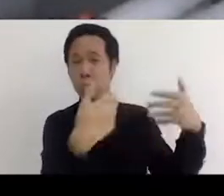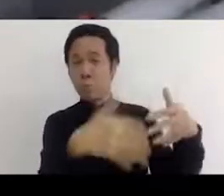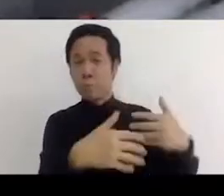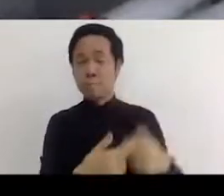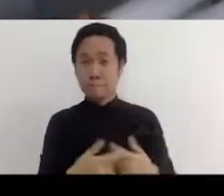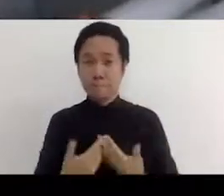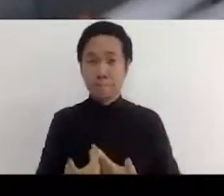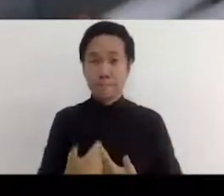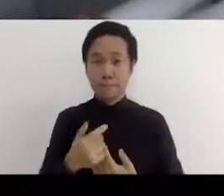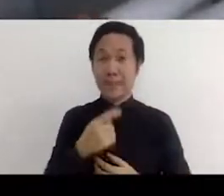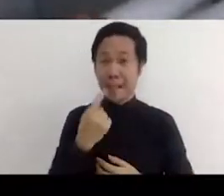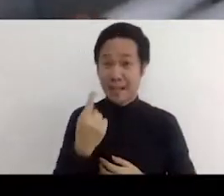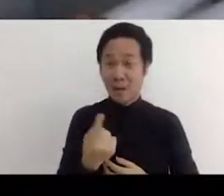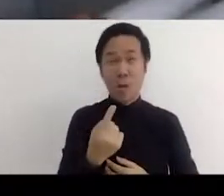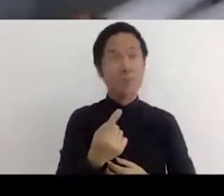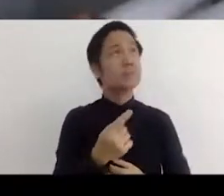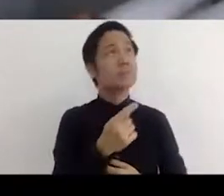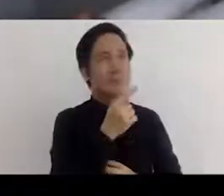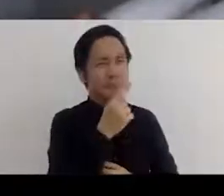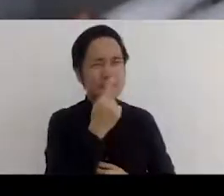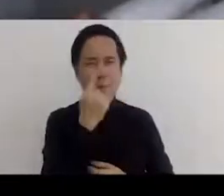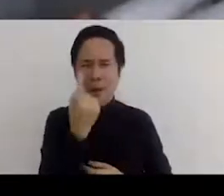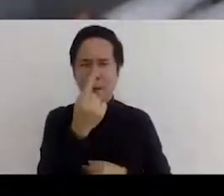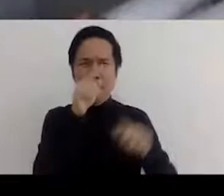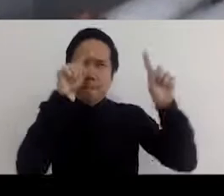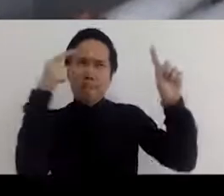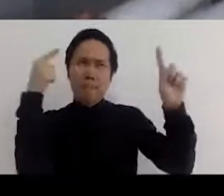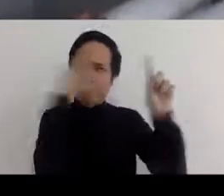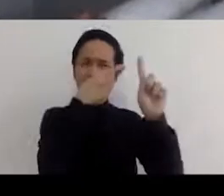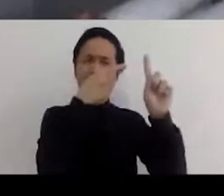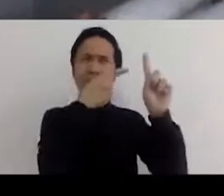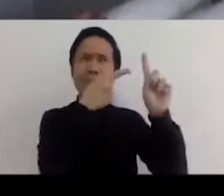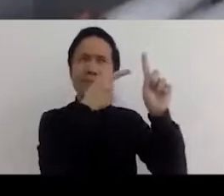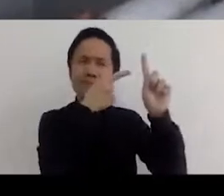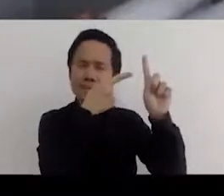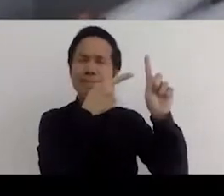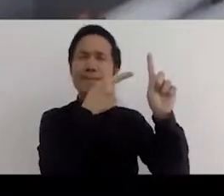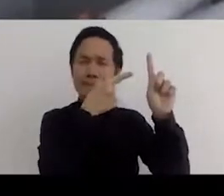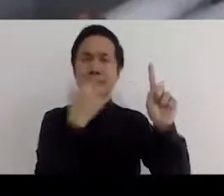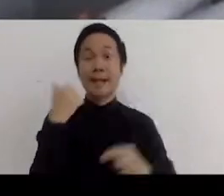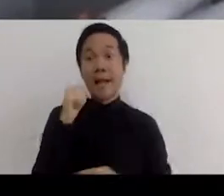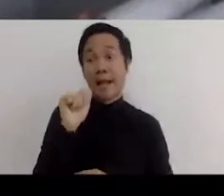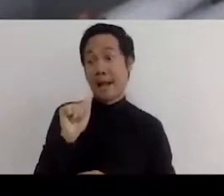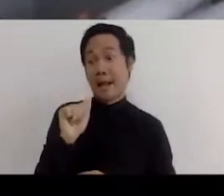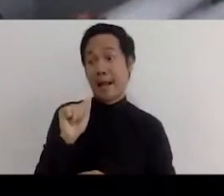and a coordinated approach is really key to achieving disability inclusion.